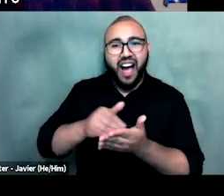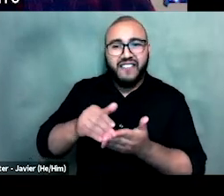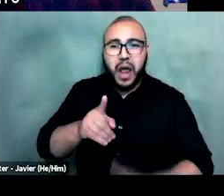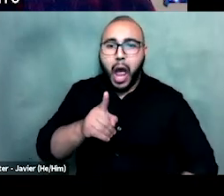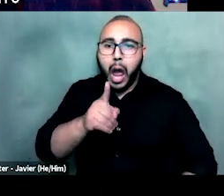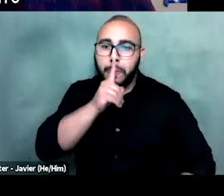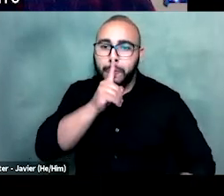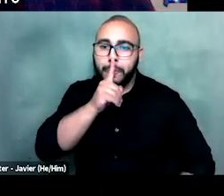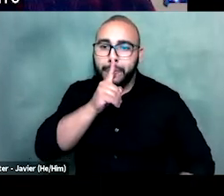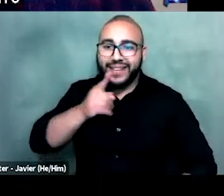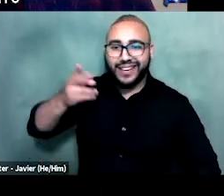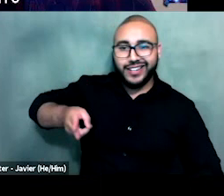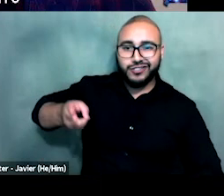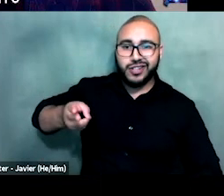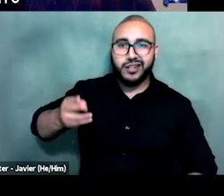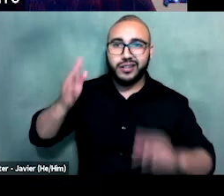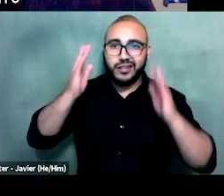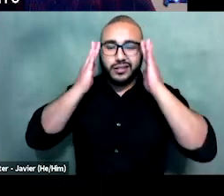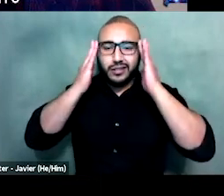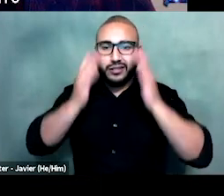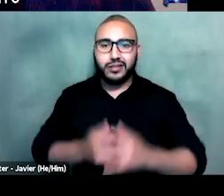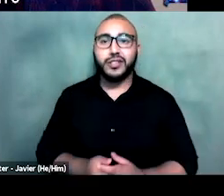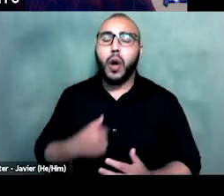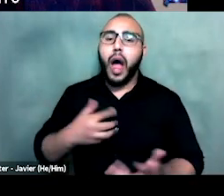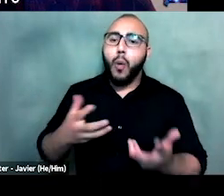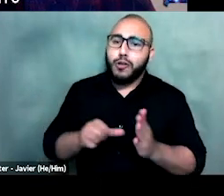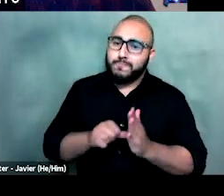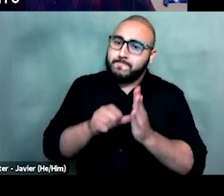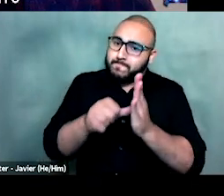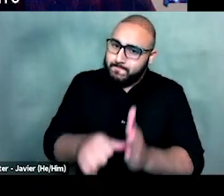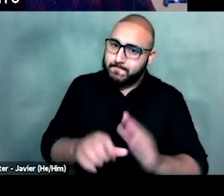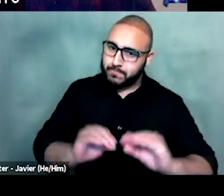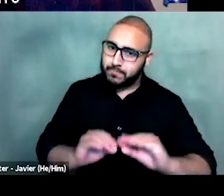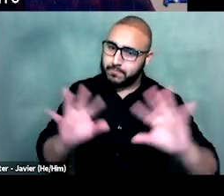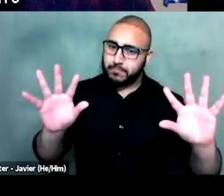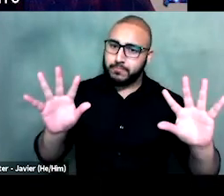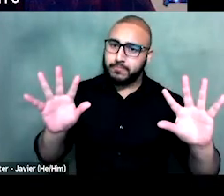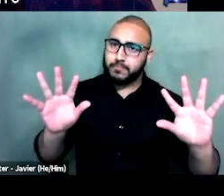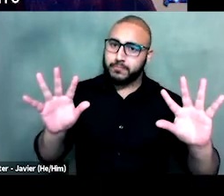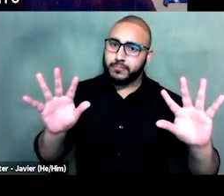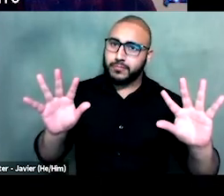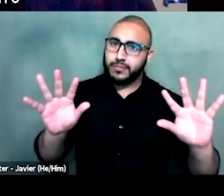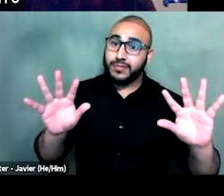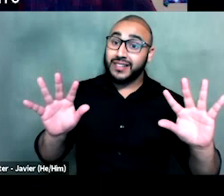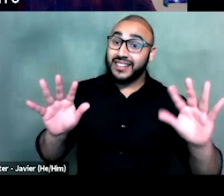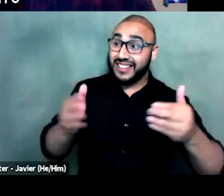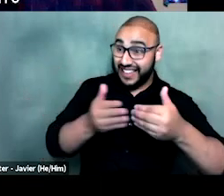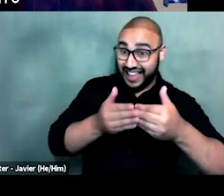our history books. And I just like to say that some of the stuff I'm going to share is